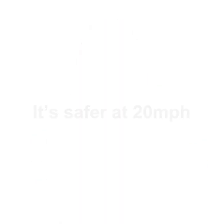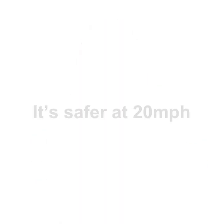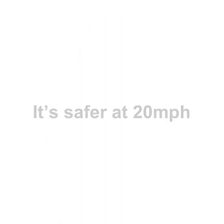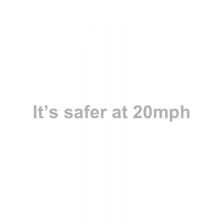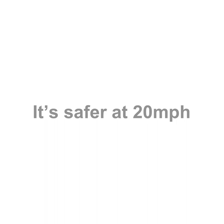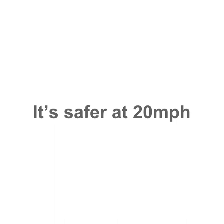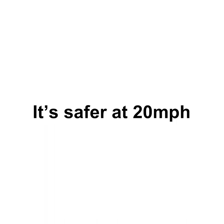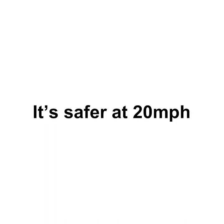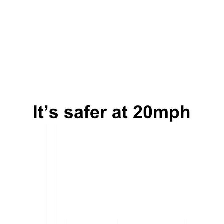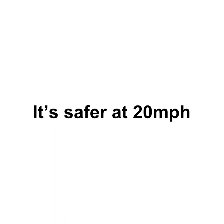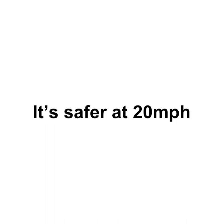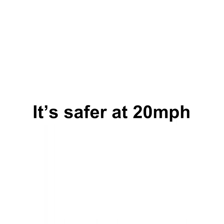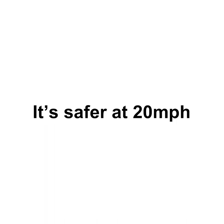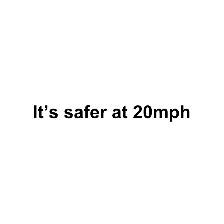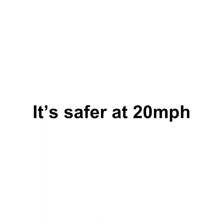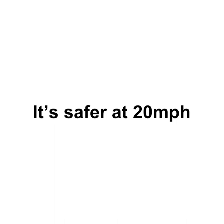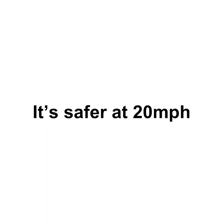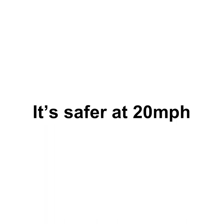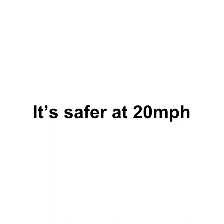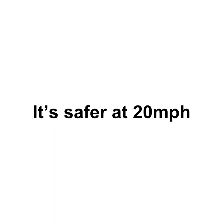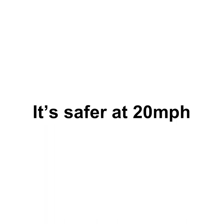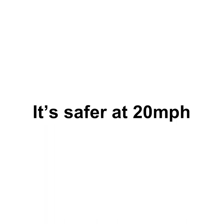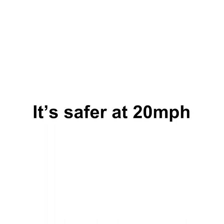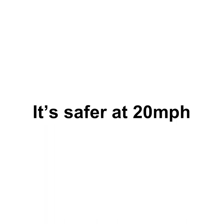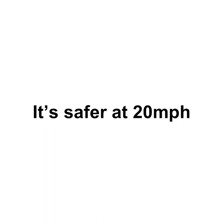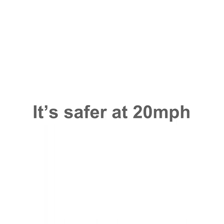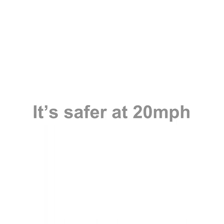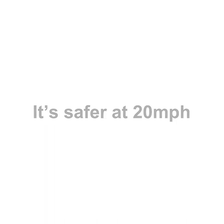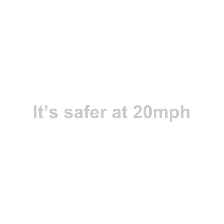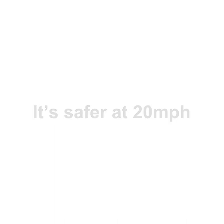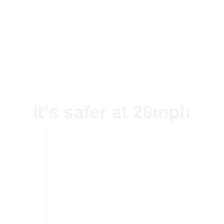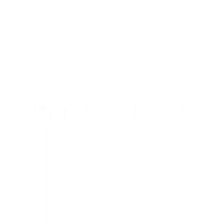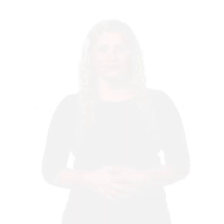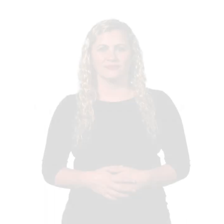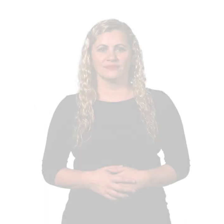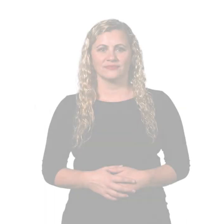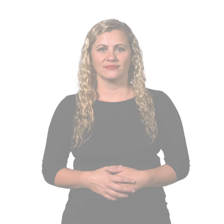It’s safer at 20mph